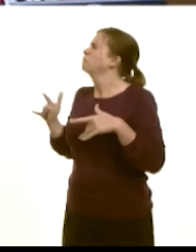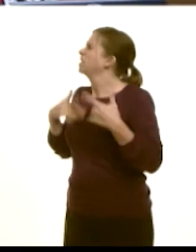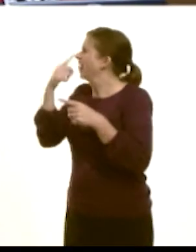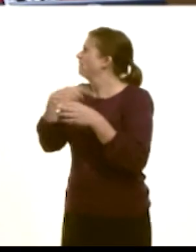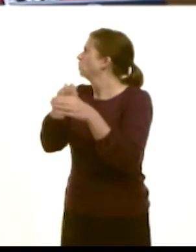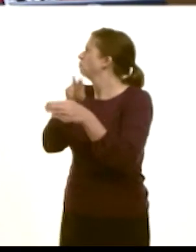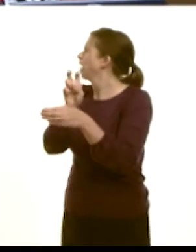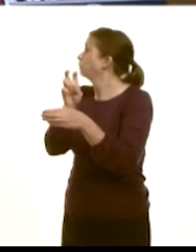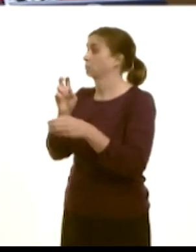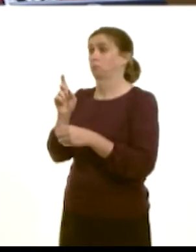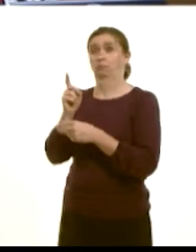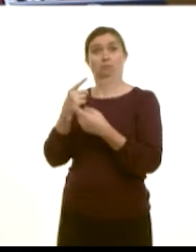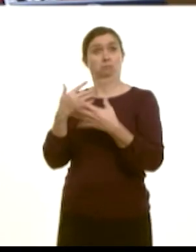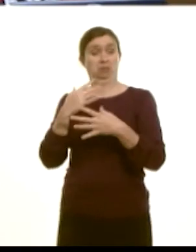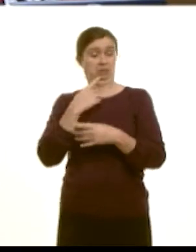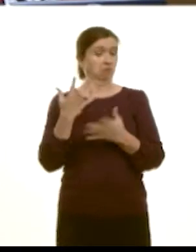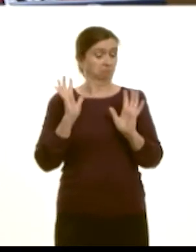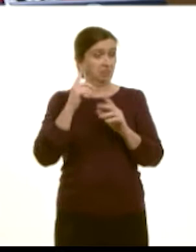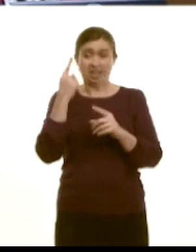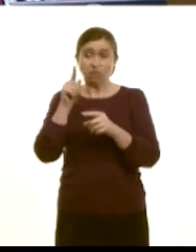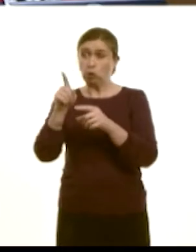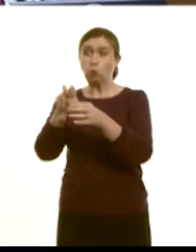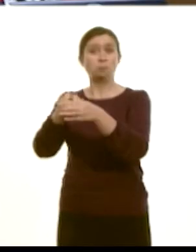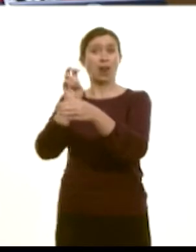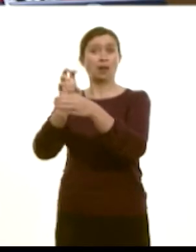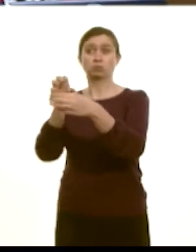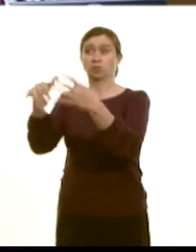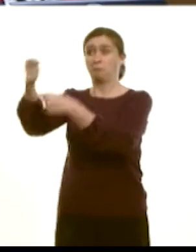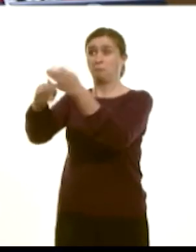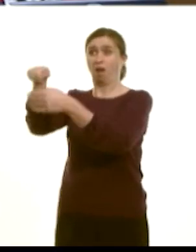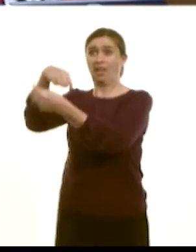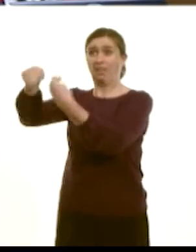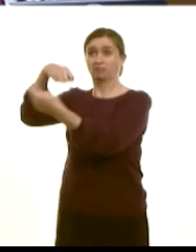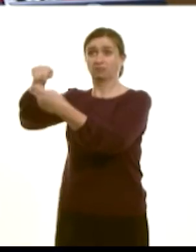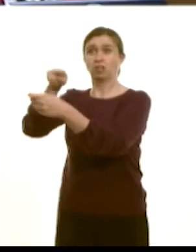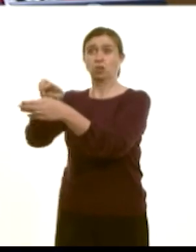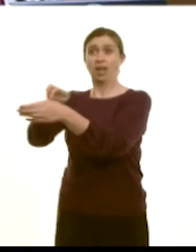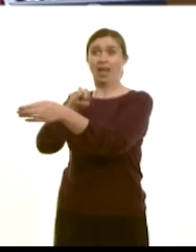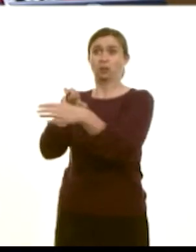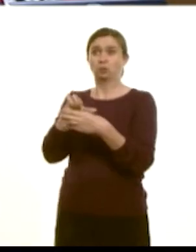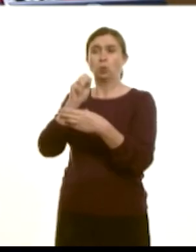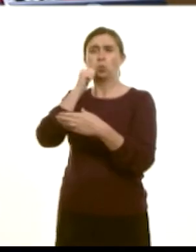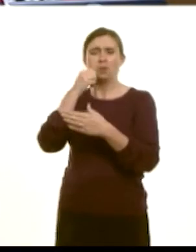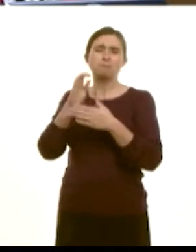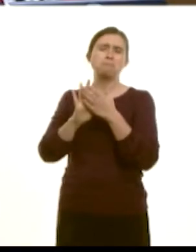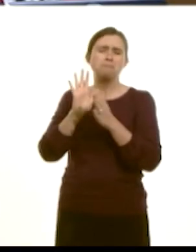Not being part of that larger market would be exceptionally difficultóand that is an